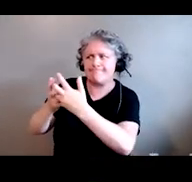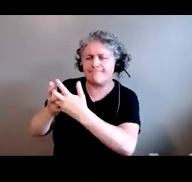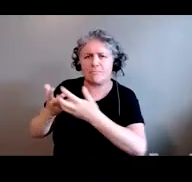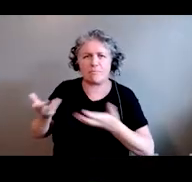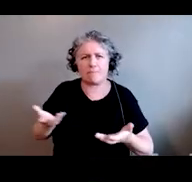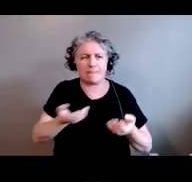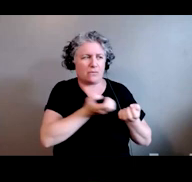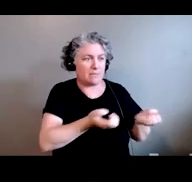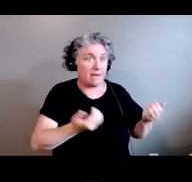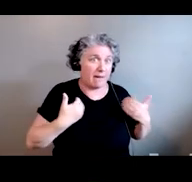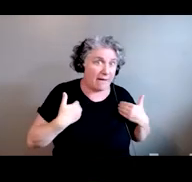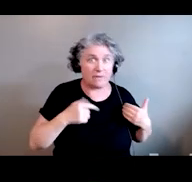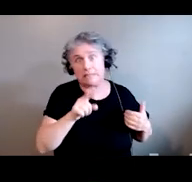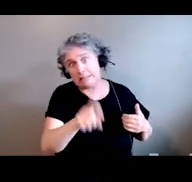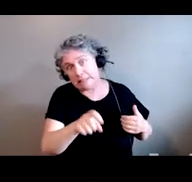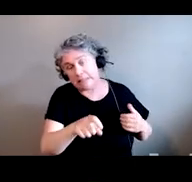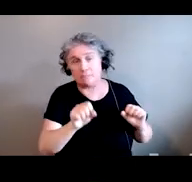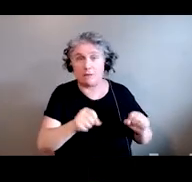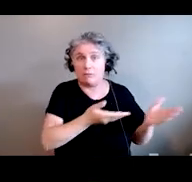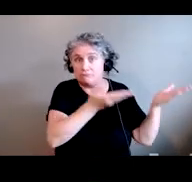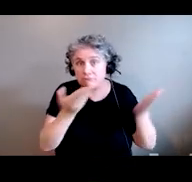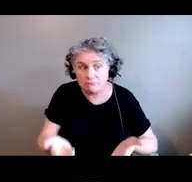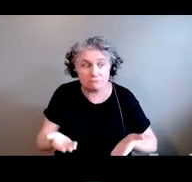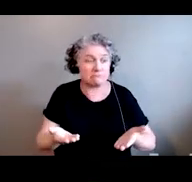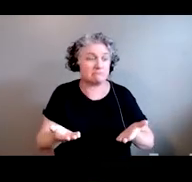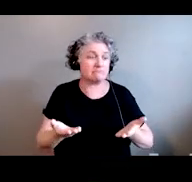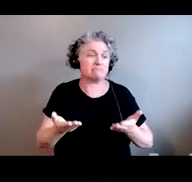What equipment potentially could be there or what different changes could be made for